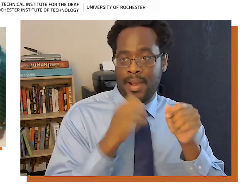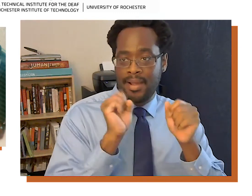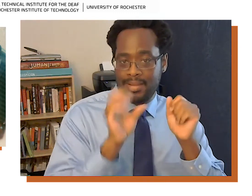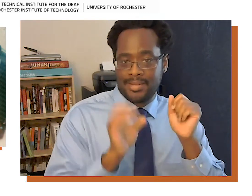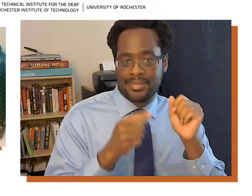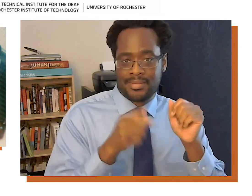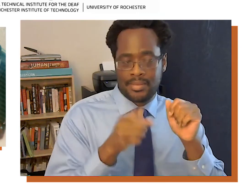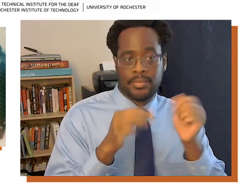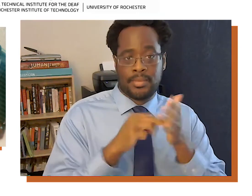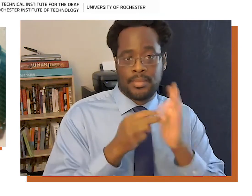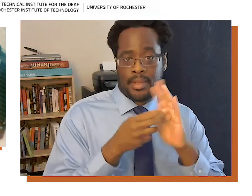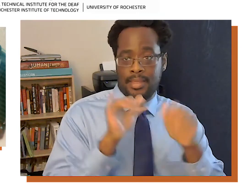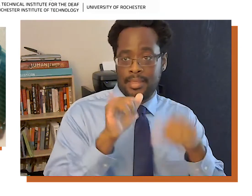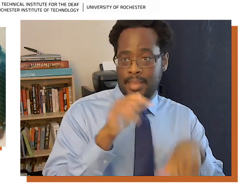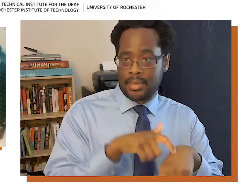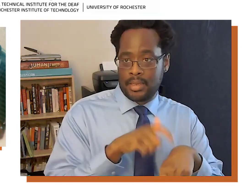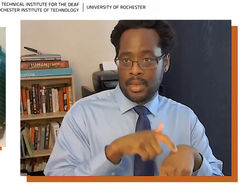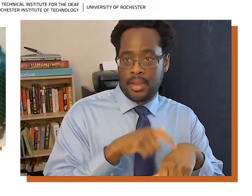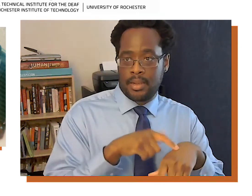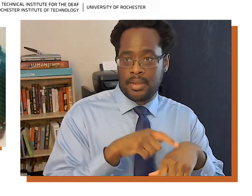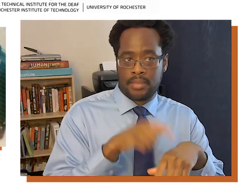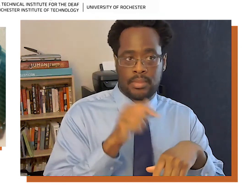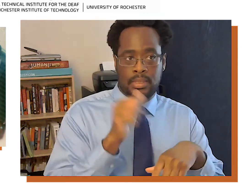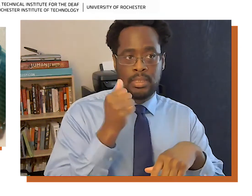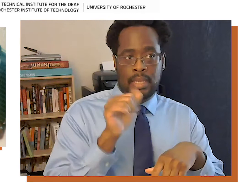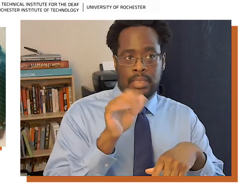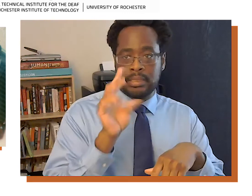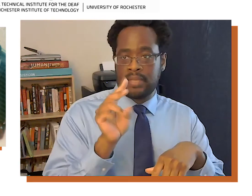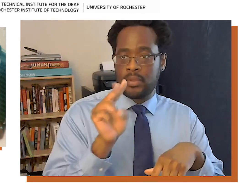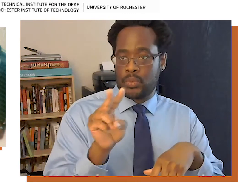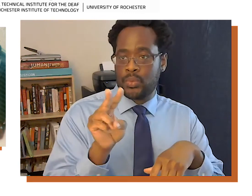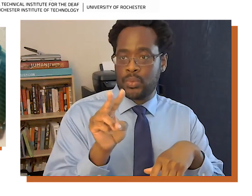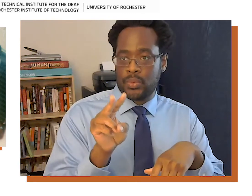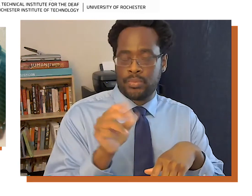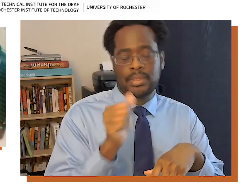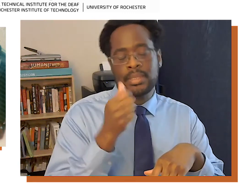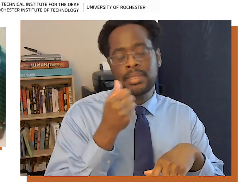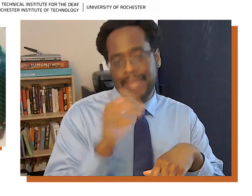You might have great conversations. You might chat a lot, but, of course, at this time,